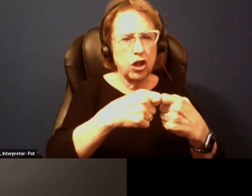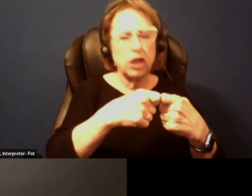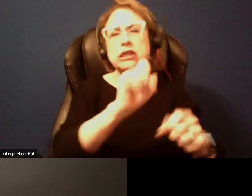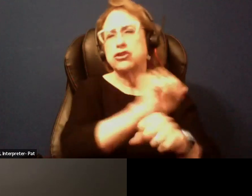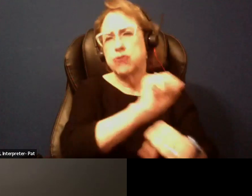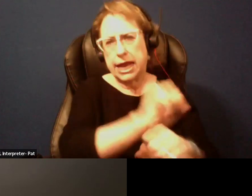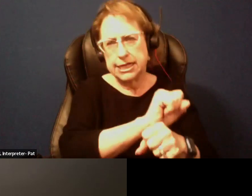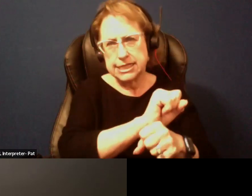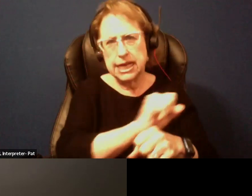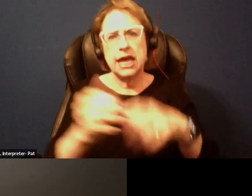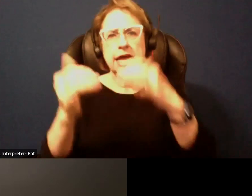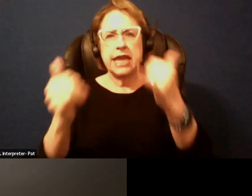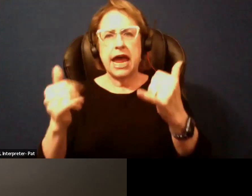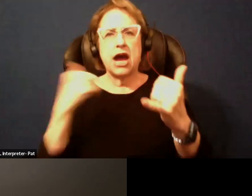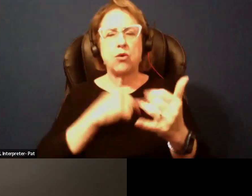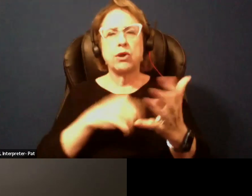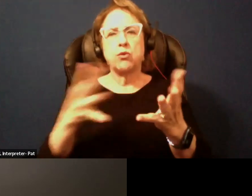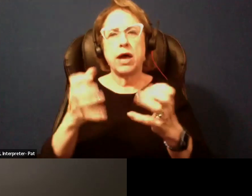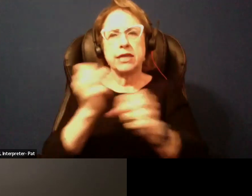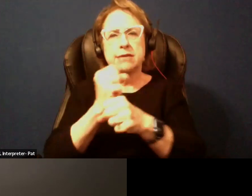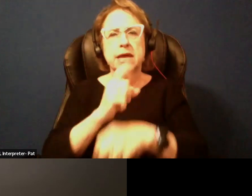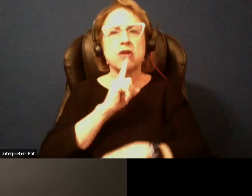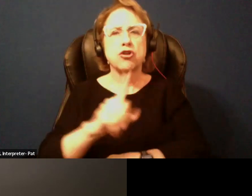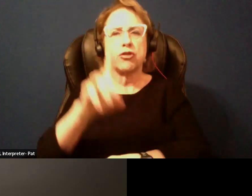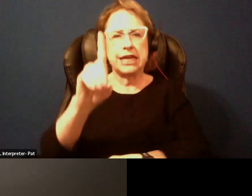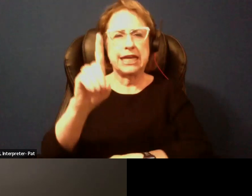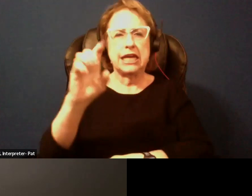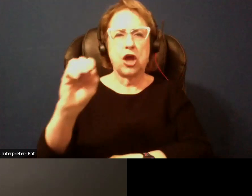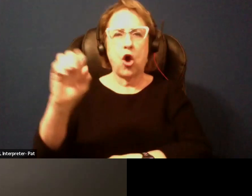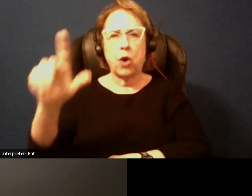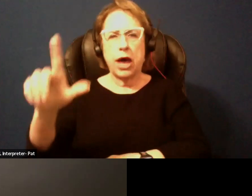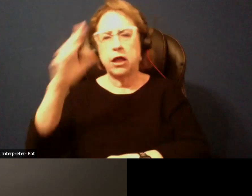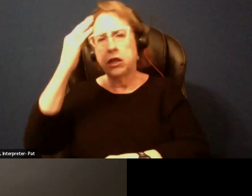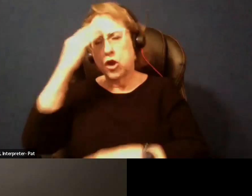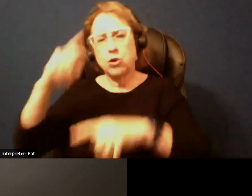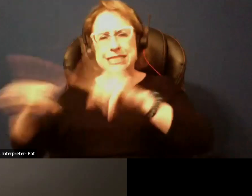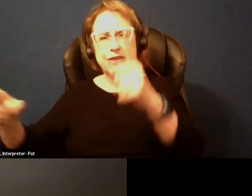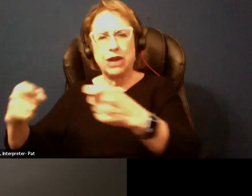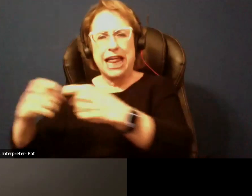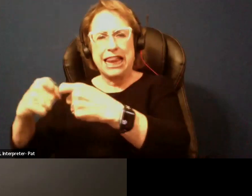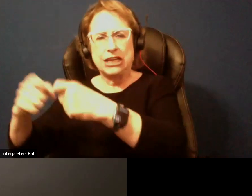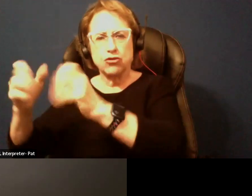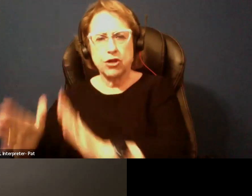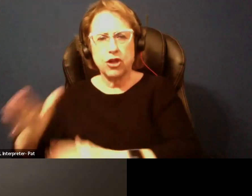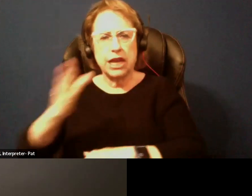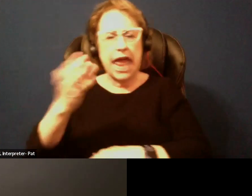sure that the DOL understands the difference between an electrician and a fiber optic tech.